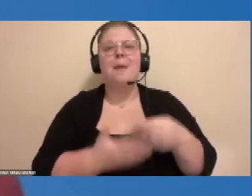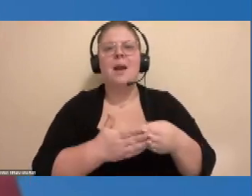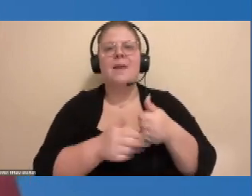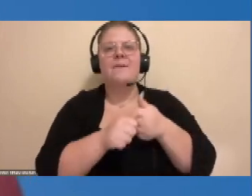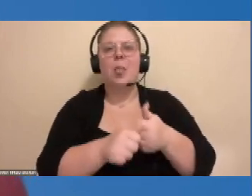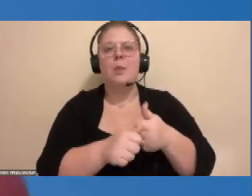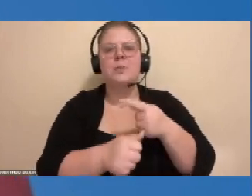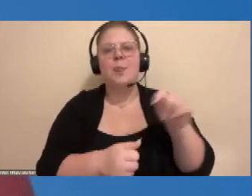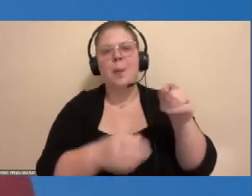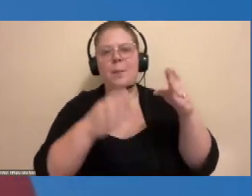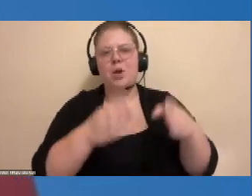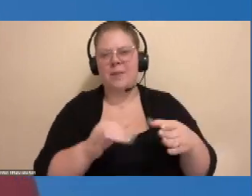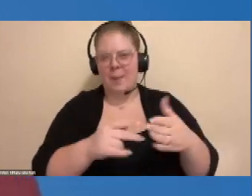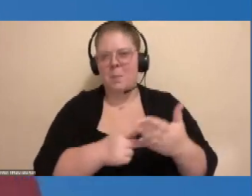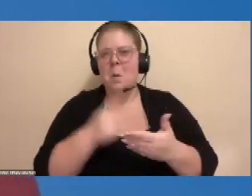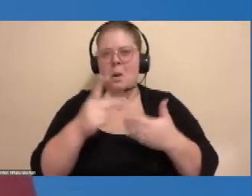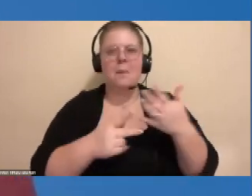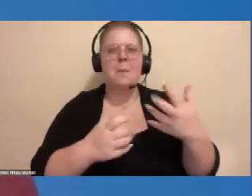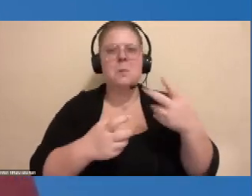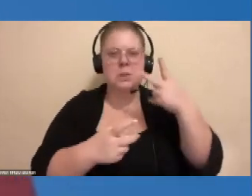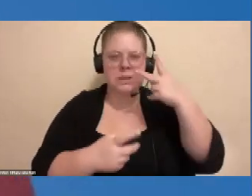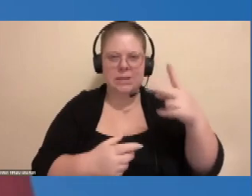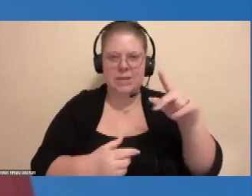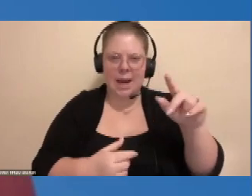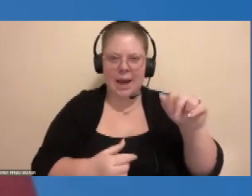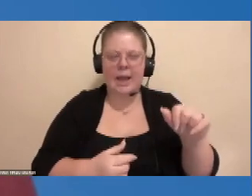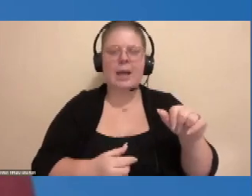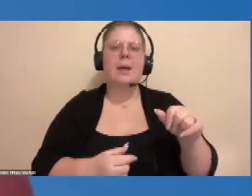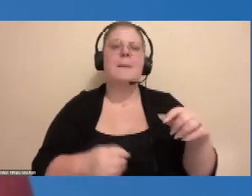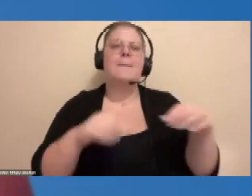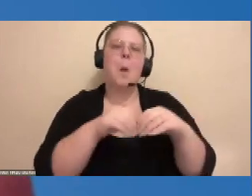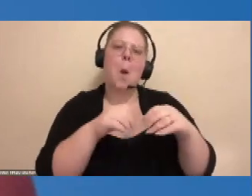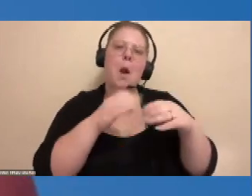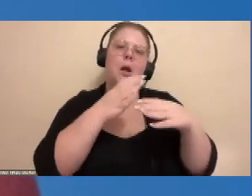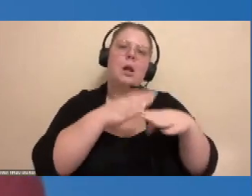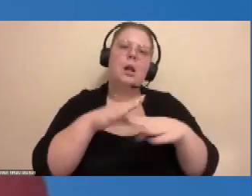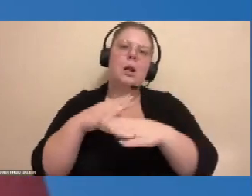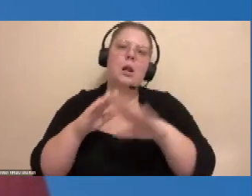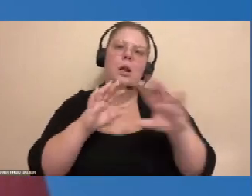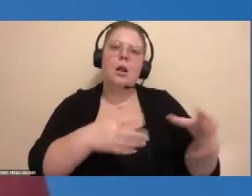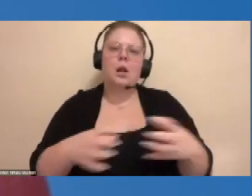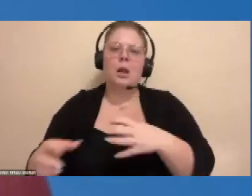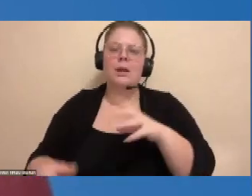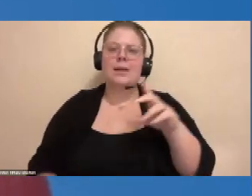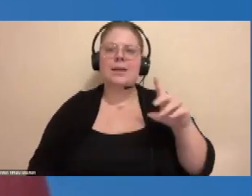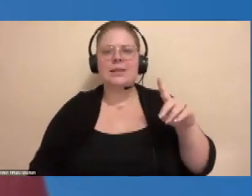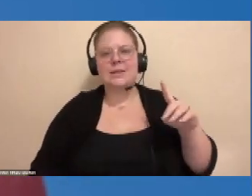broken down by demographics, unmasking,